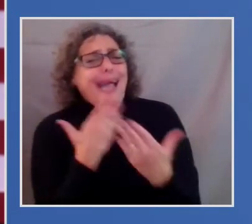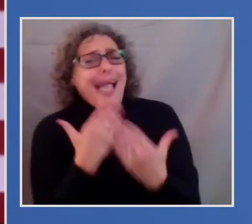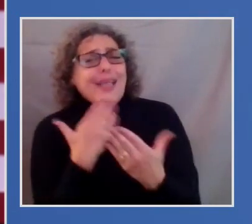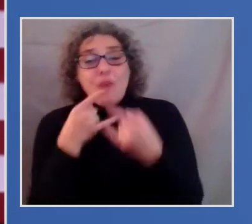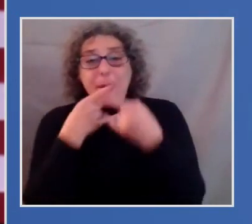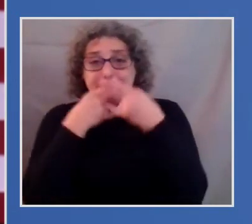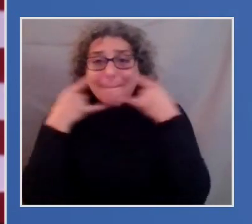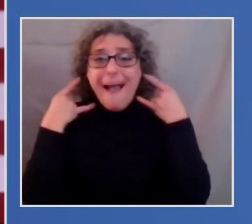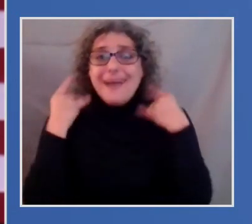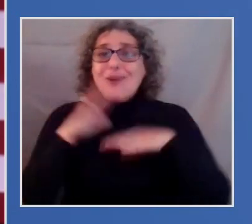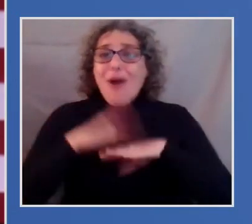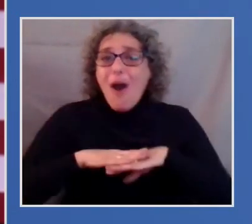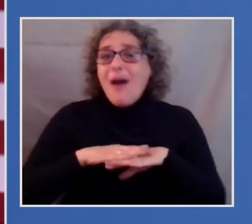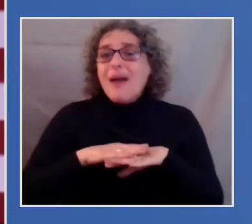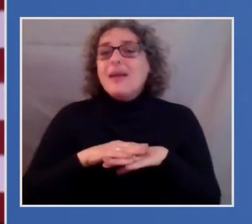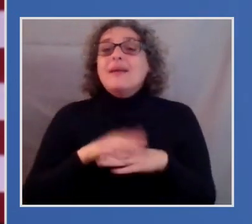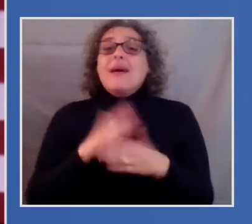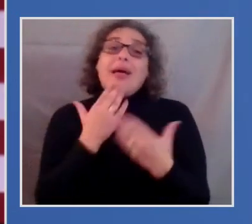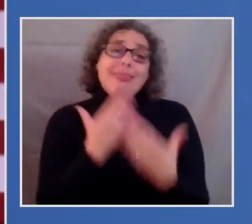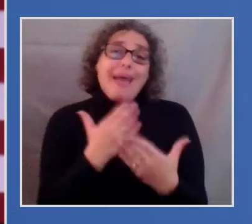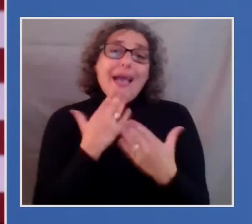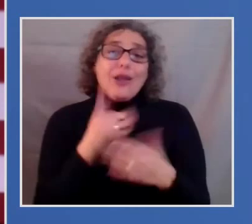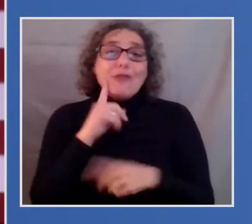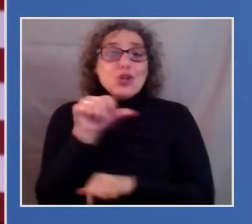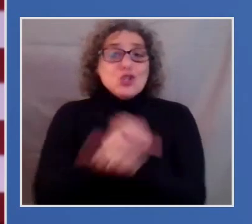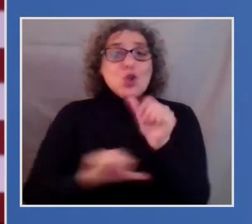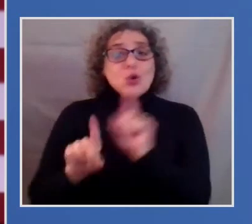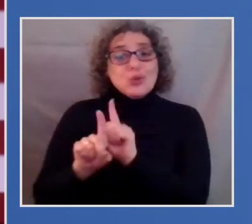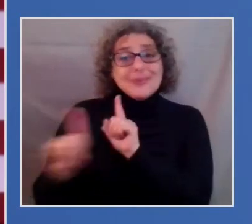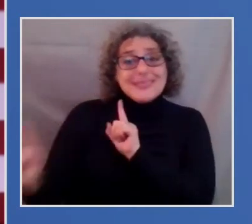MINIMUM WAGE IN AMERICA IS $15